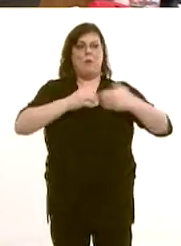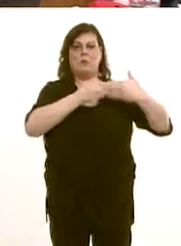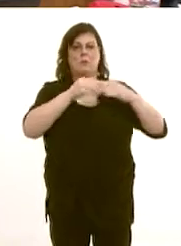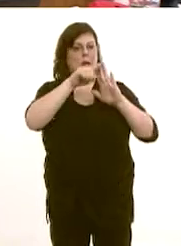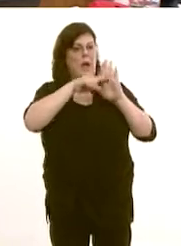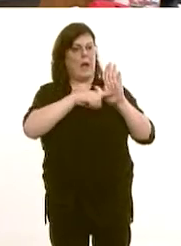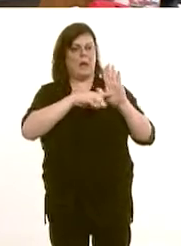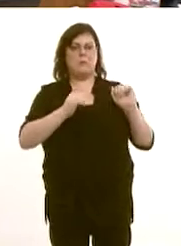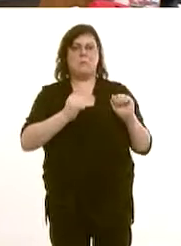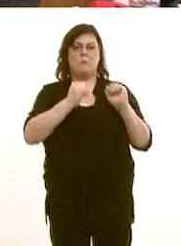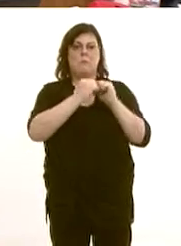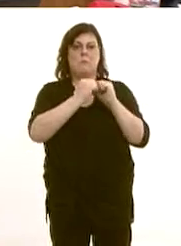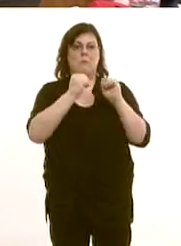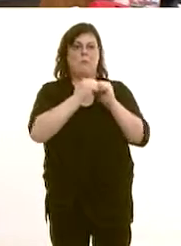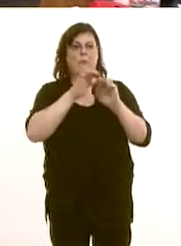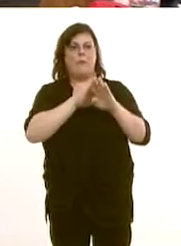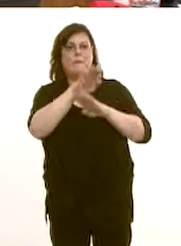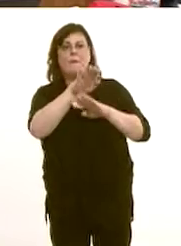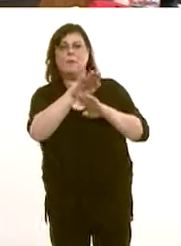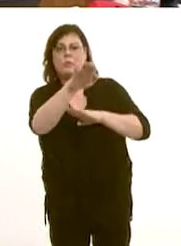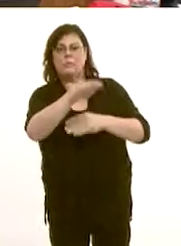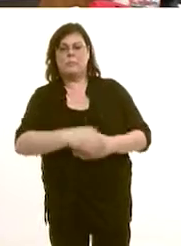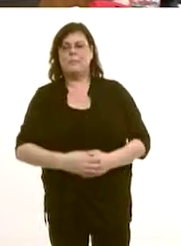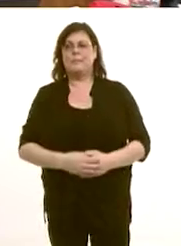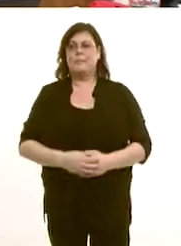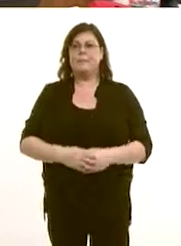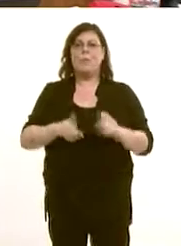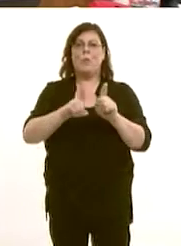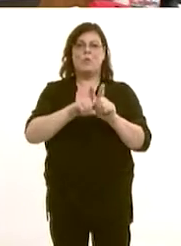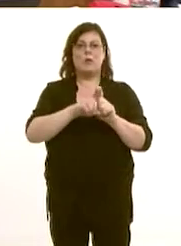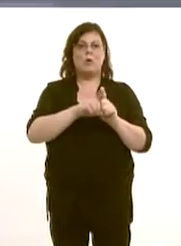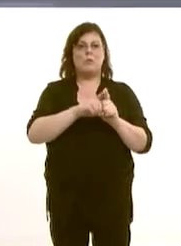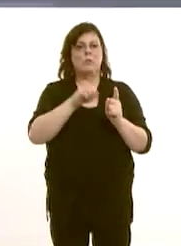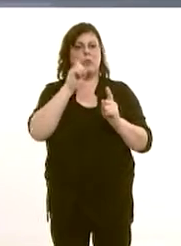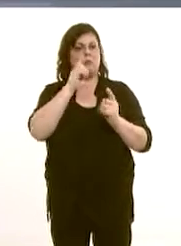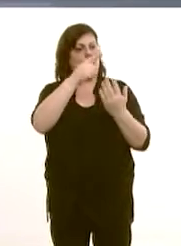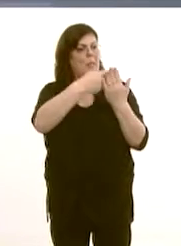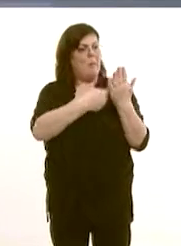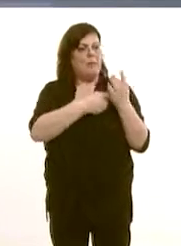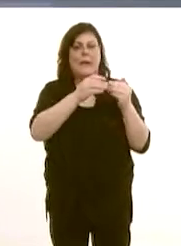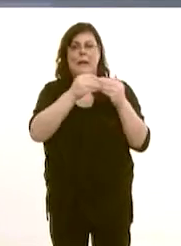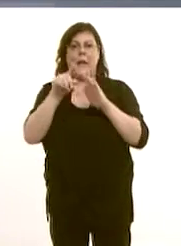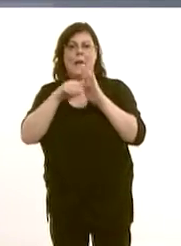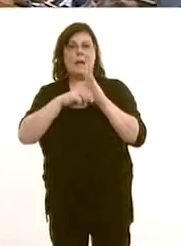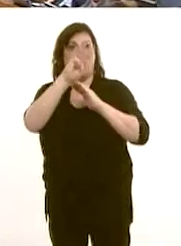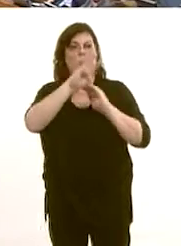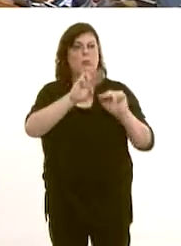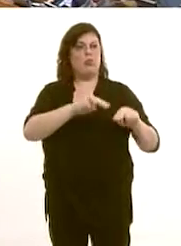for the future, and also to review both the policy and the guidelines in Wales. Ann Jones: 6.